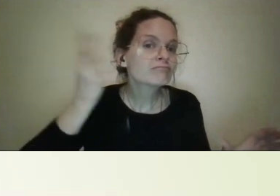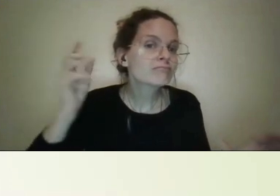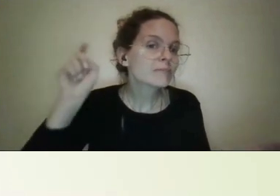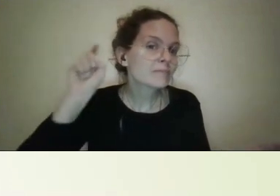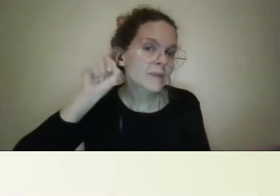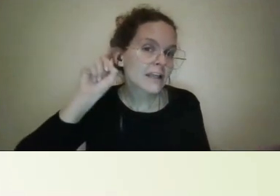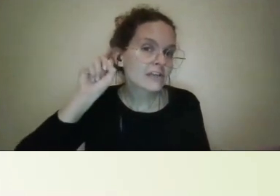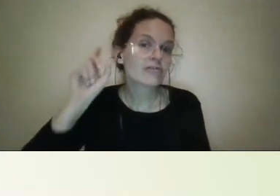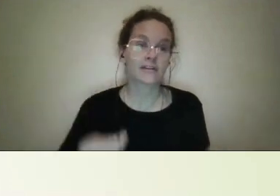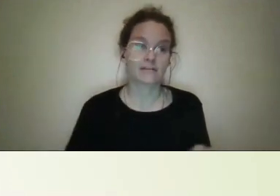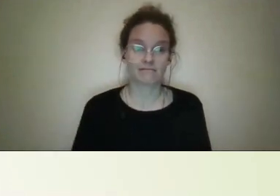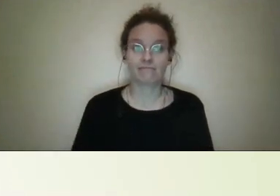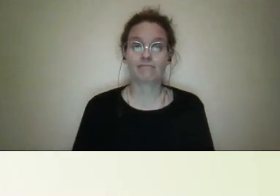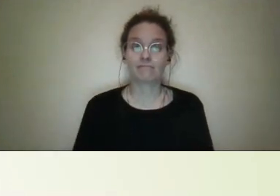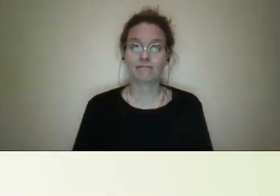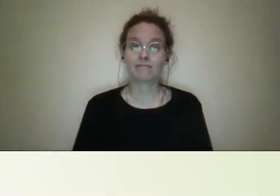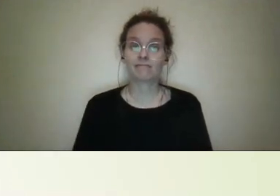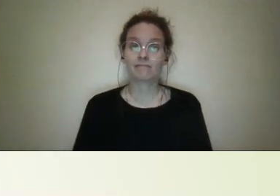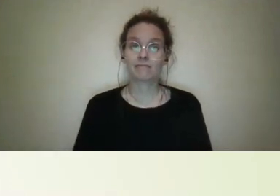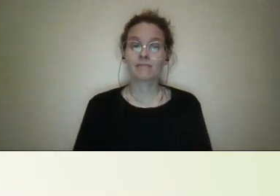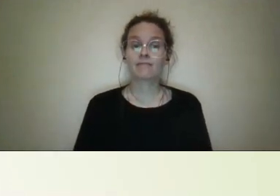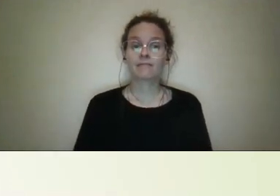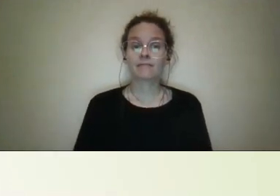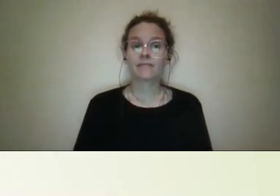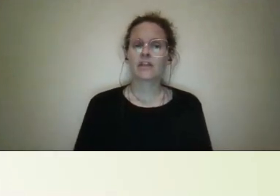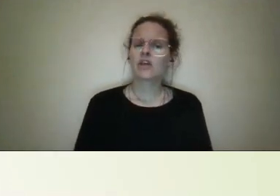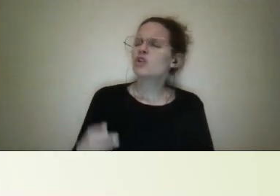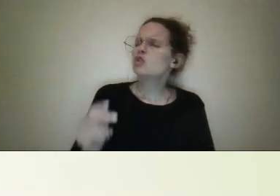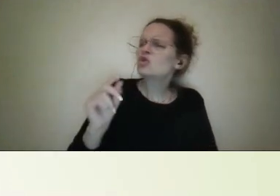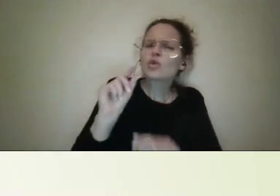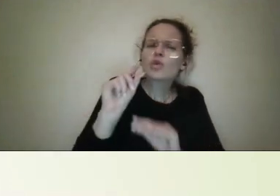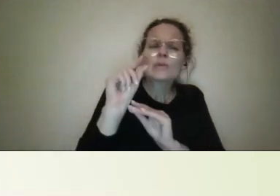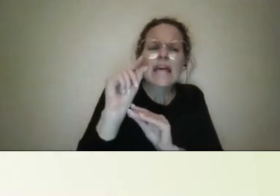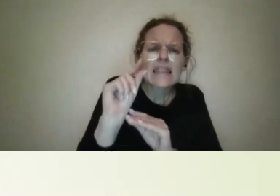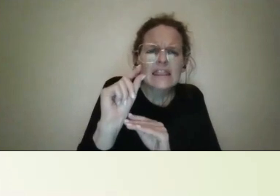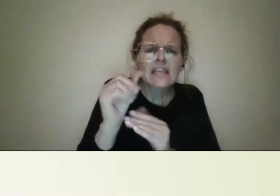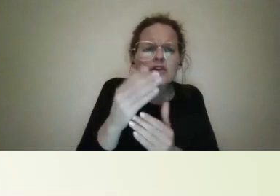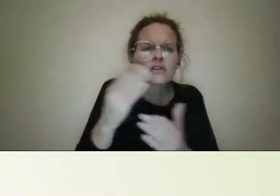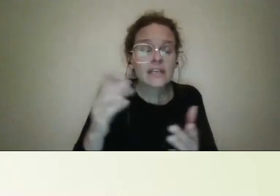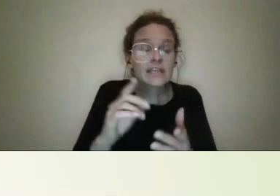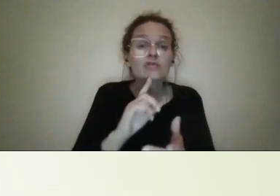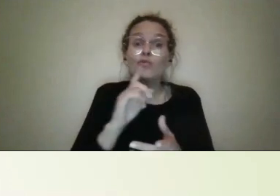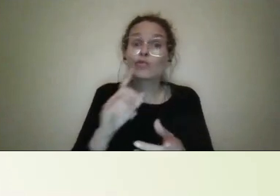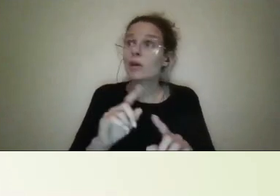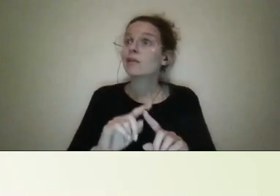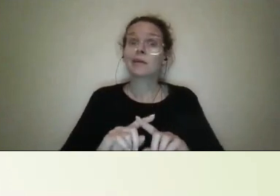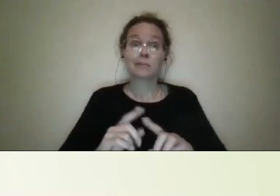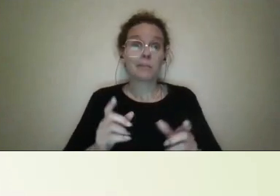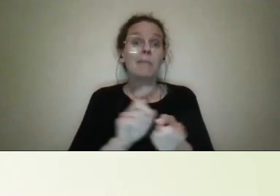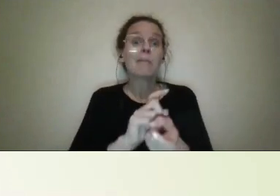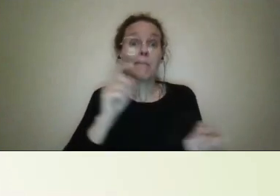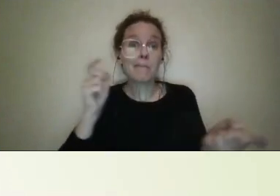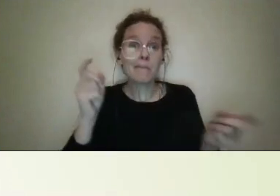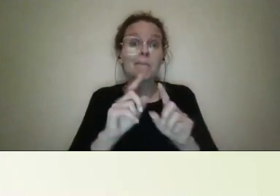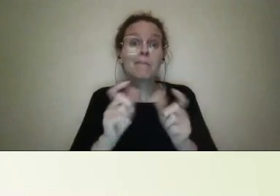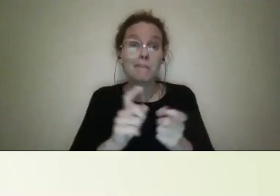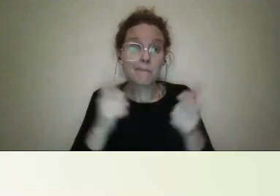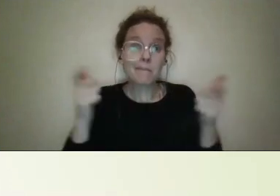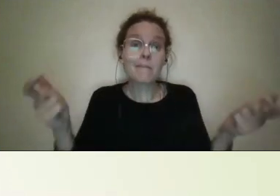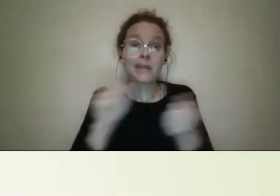So there were a lot of those little things that make a big difference. So all social interactions,